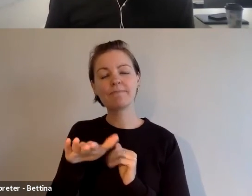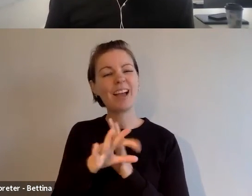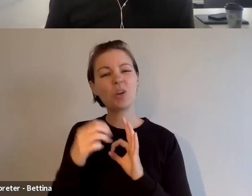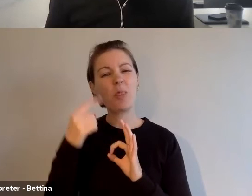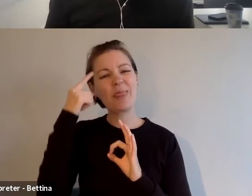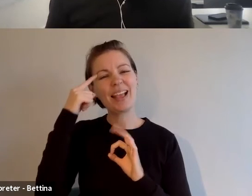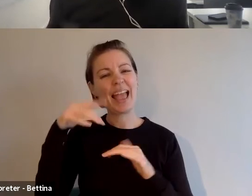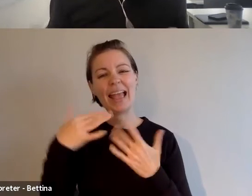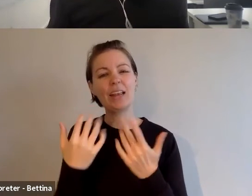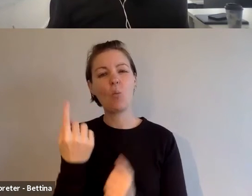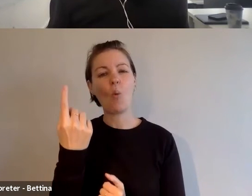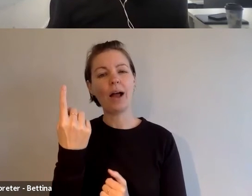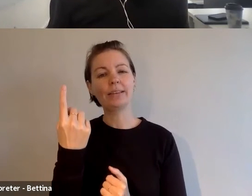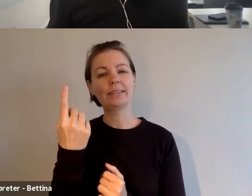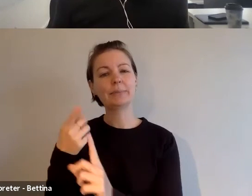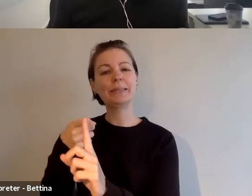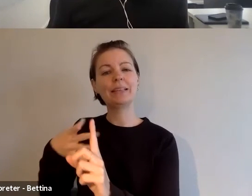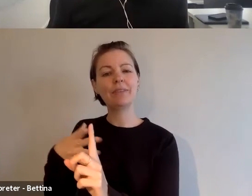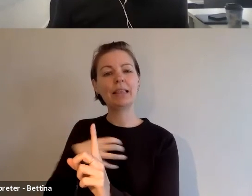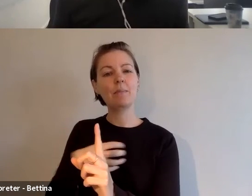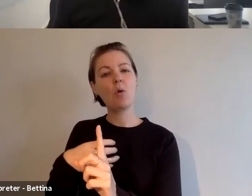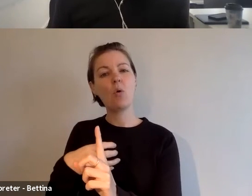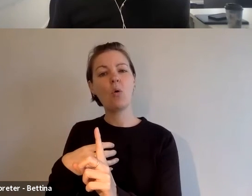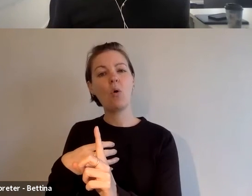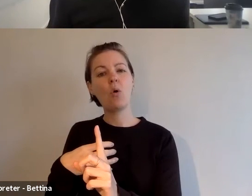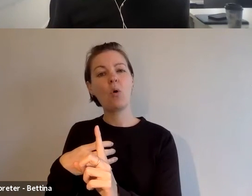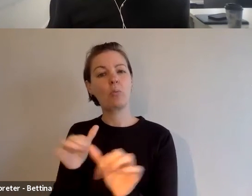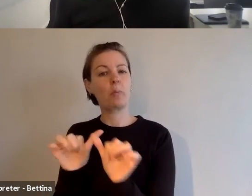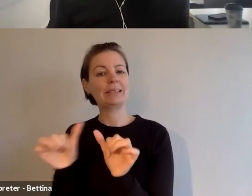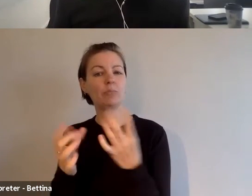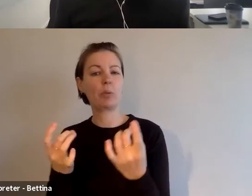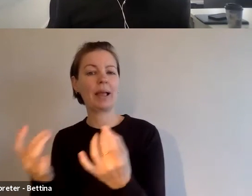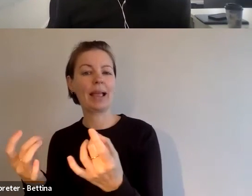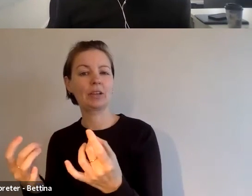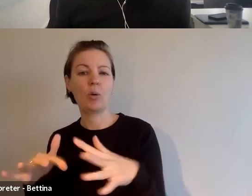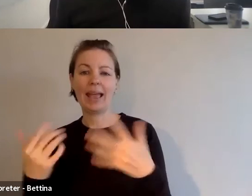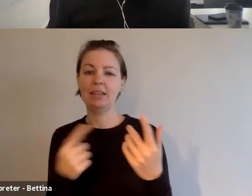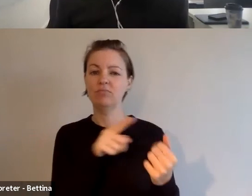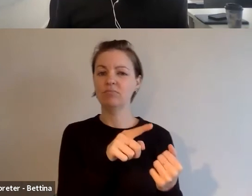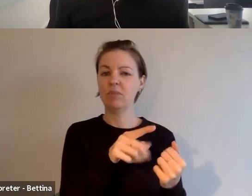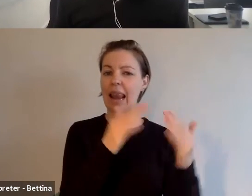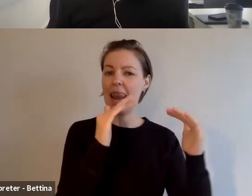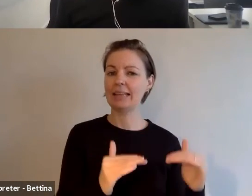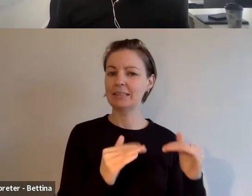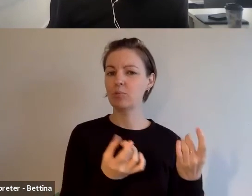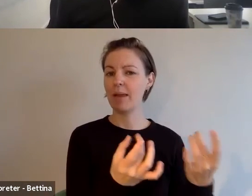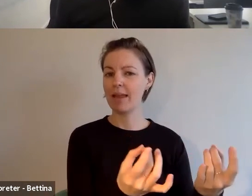that was better prepared or less prepared to engage in creative practice or work with